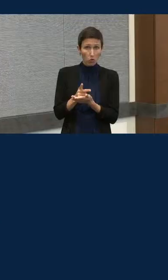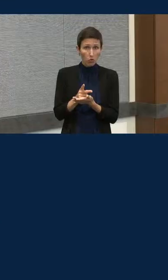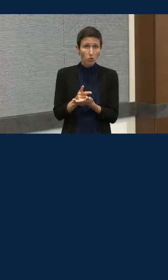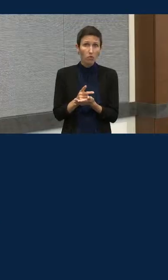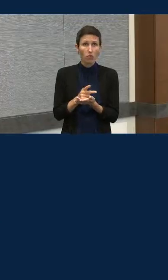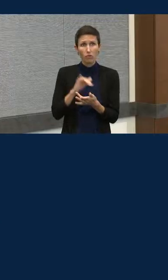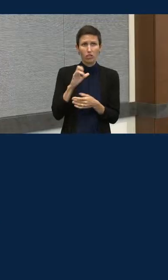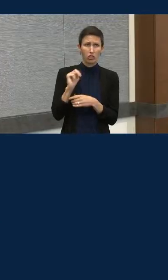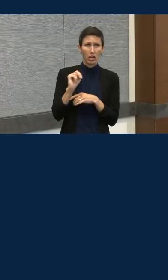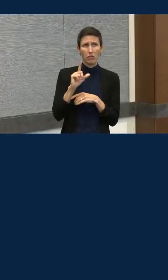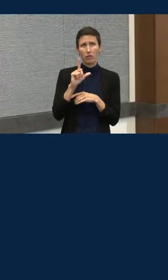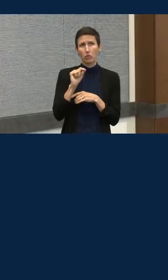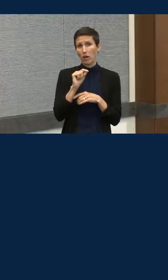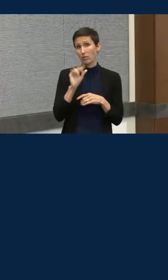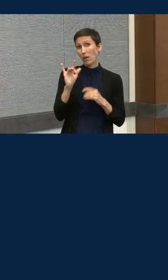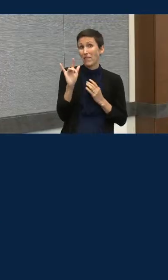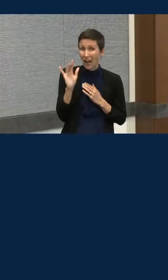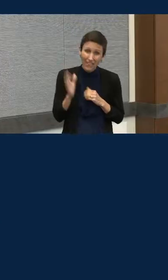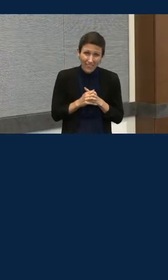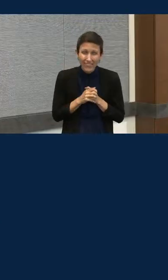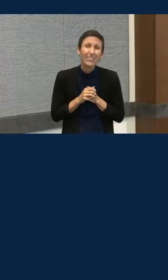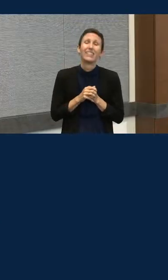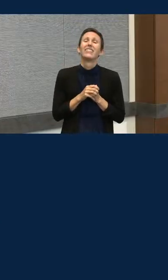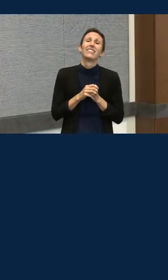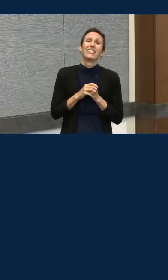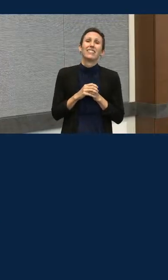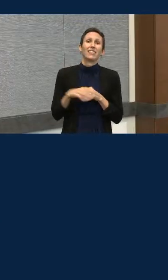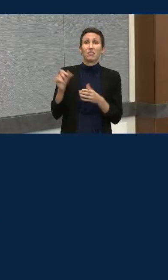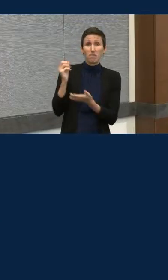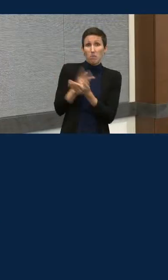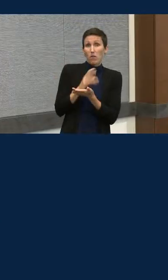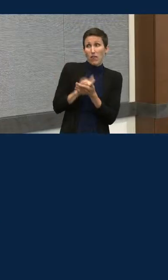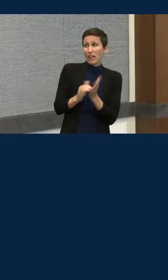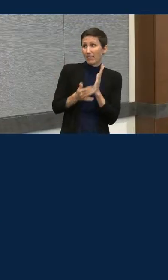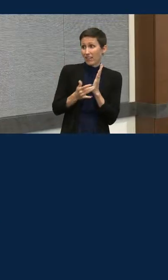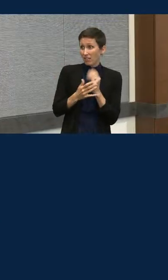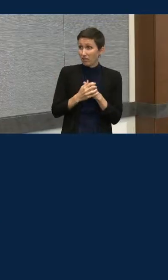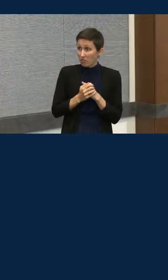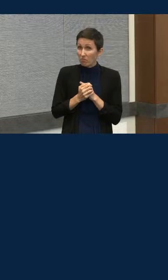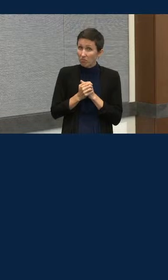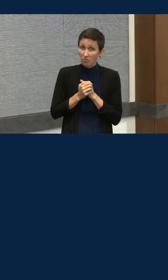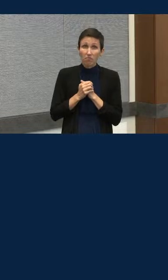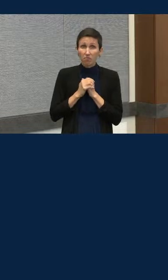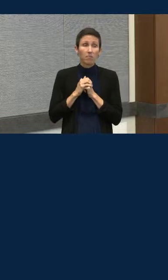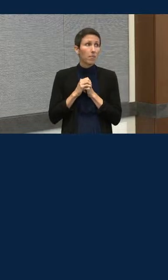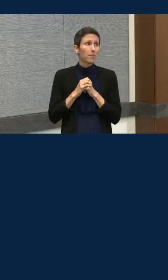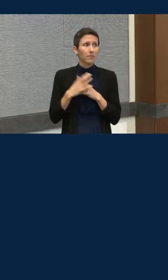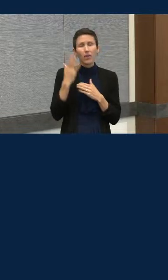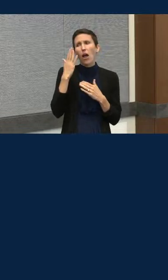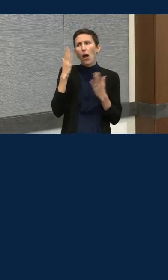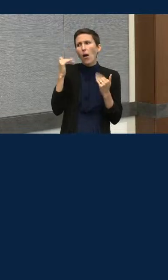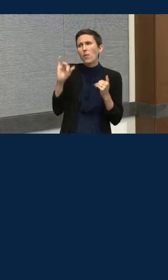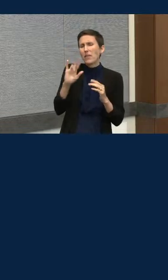January 2025 to approve that technology, okay? I hope that